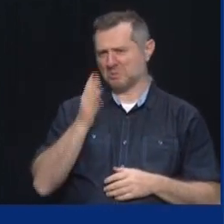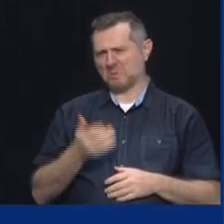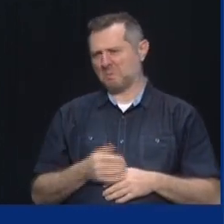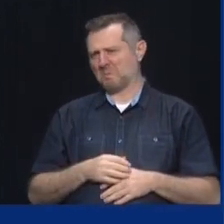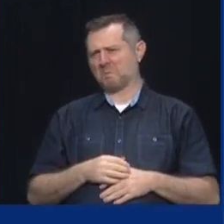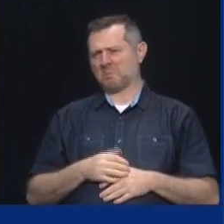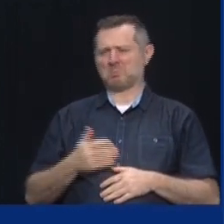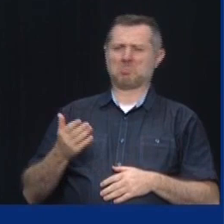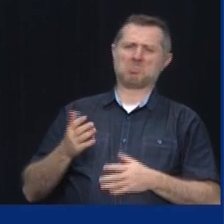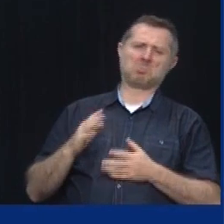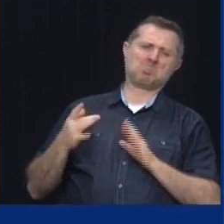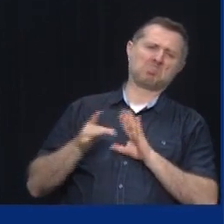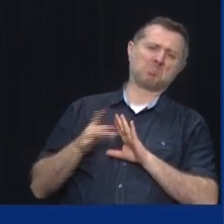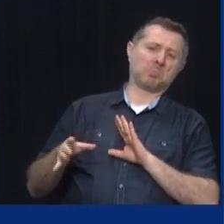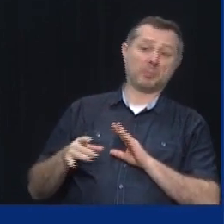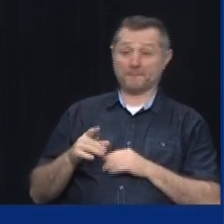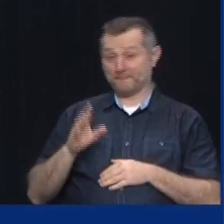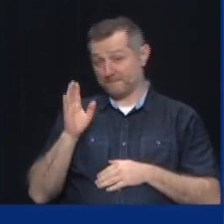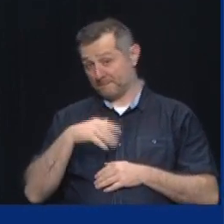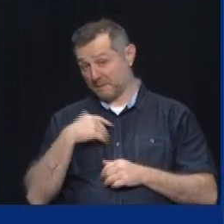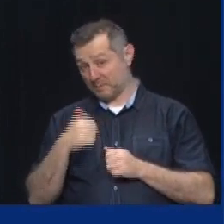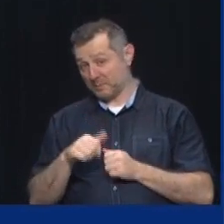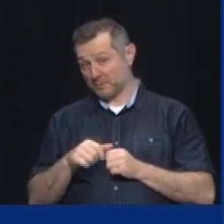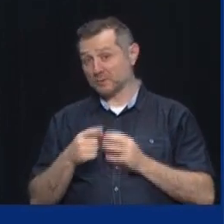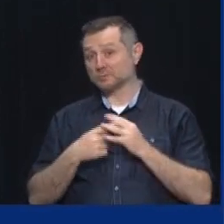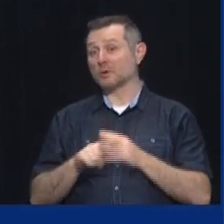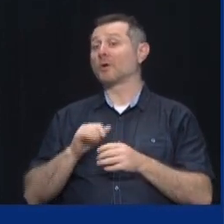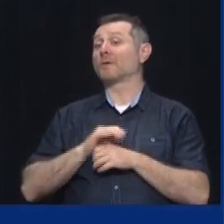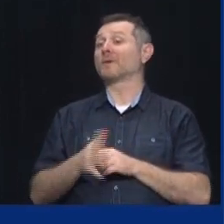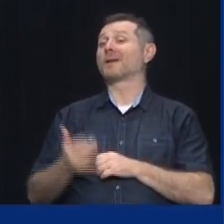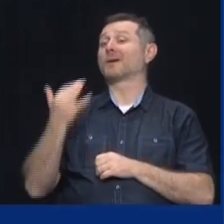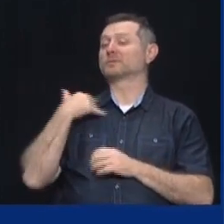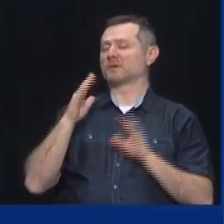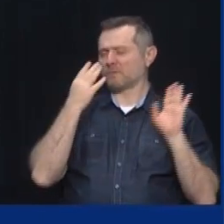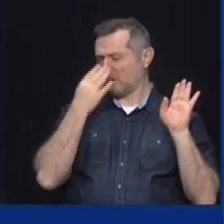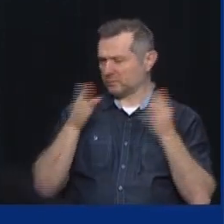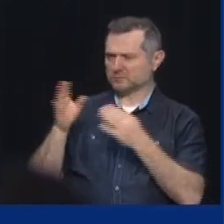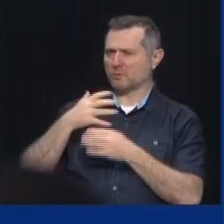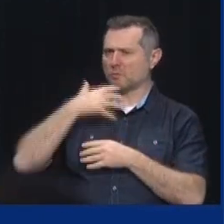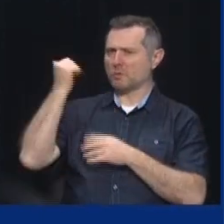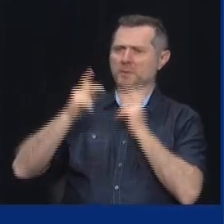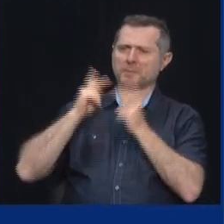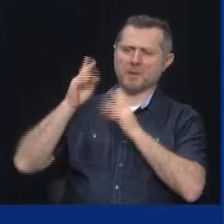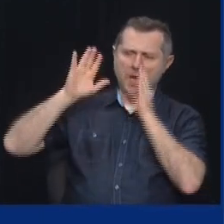WHO'S LOWEST? 12-17 YEAR OLDS. WHY? THEY ARE YOUNG AND THEY ARE